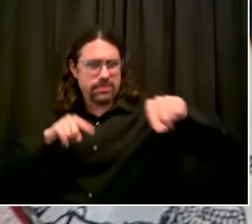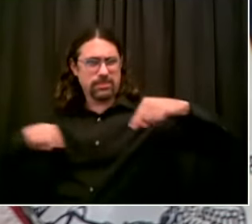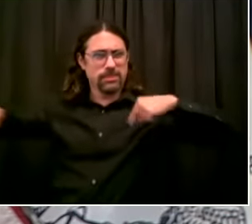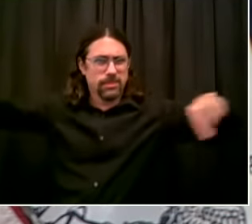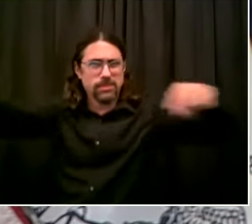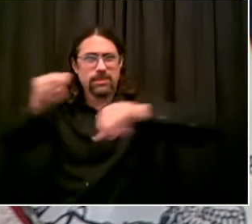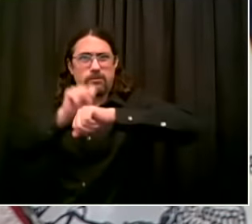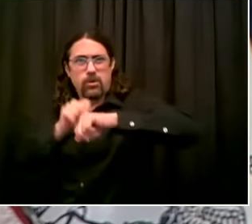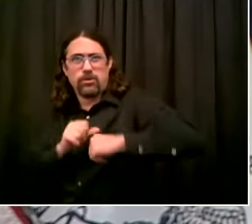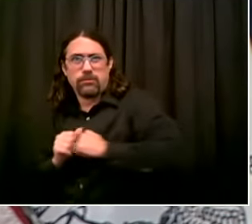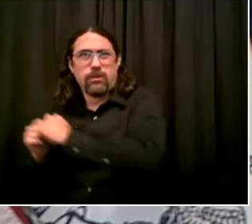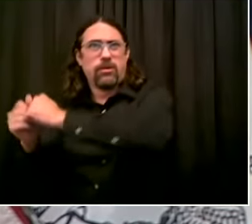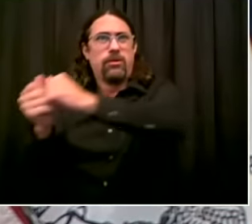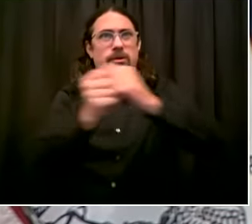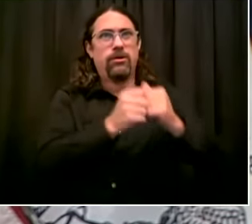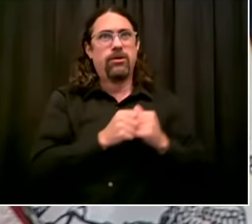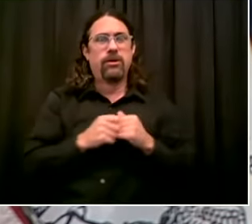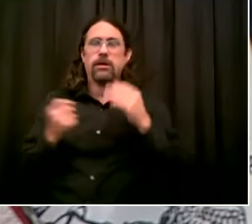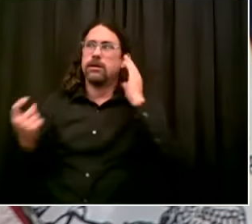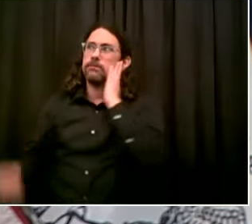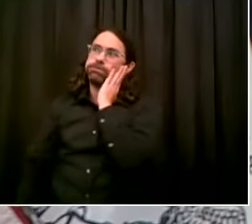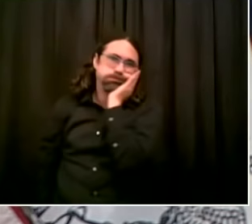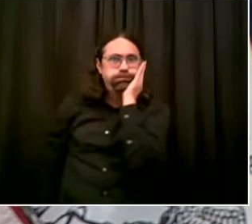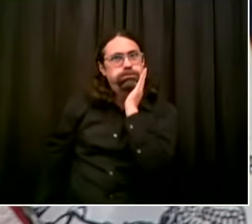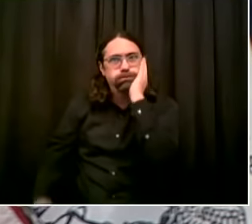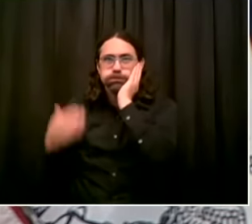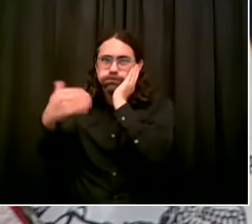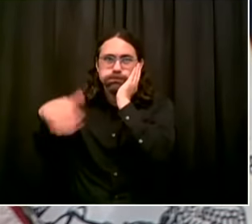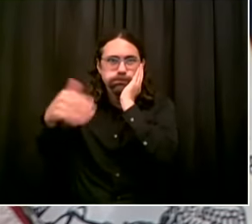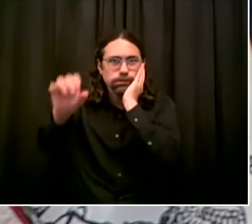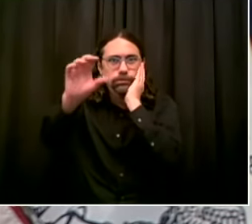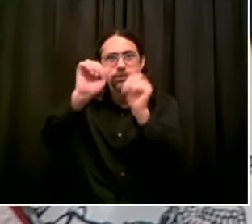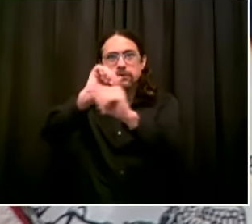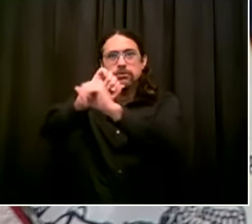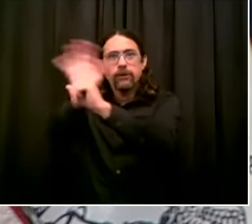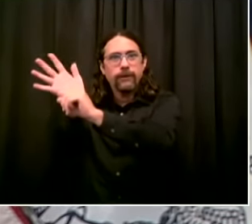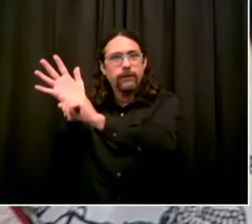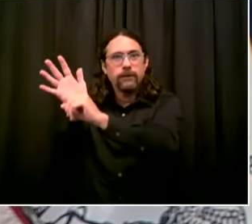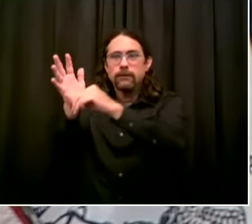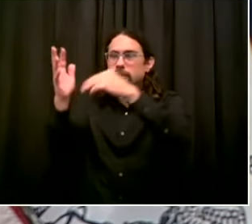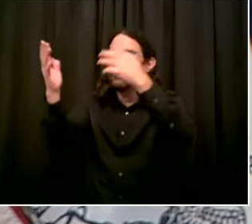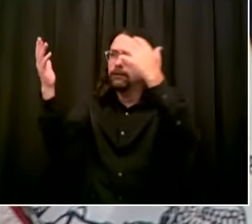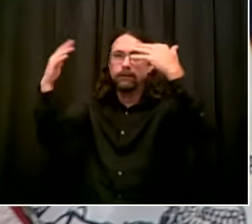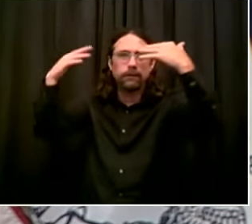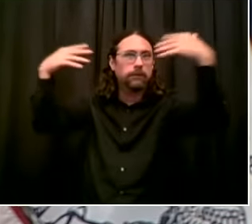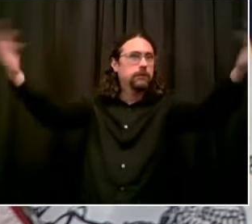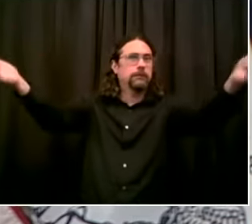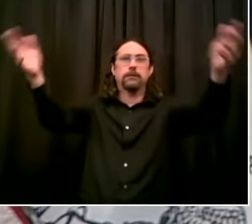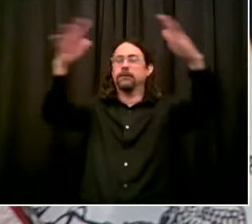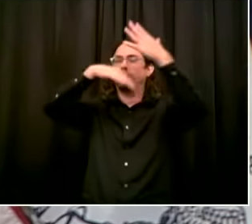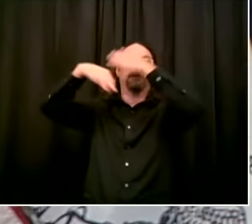YORK CITY. I APPRECIATE THE QUESTION. NO IT IS NOT ACCEPTABLE.